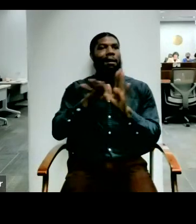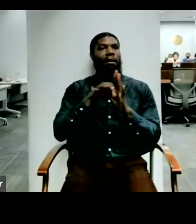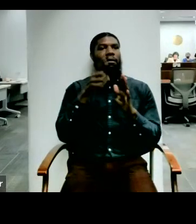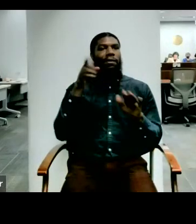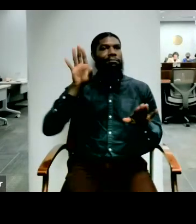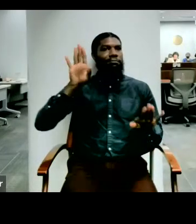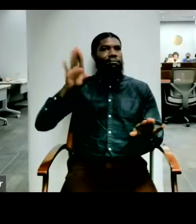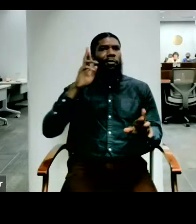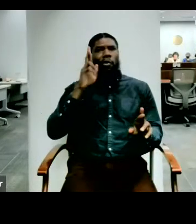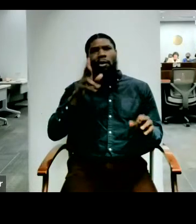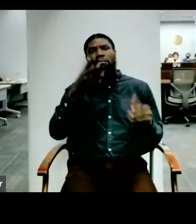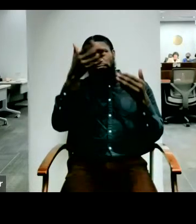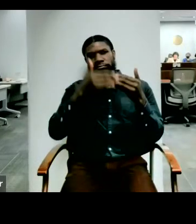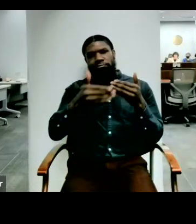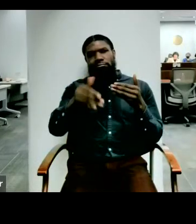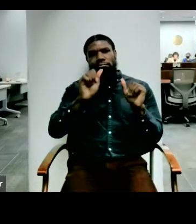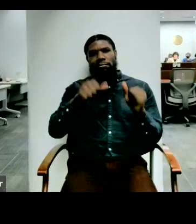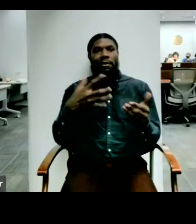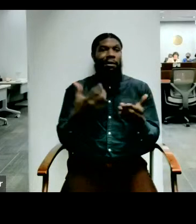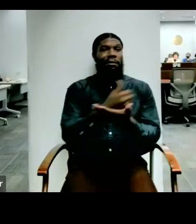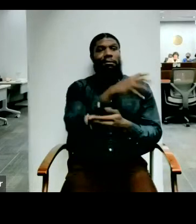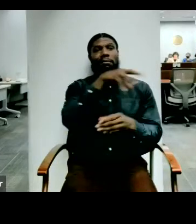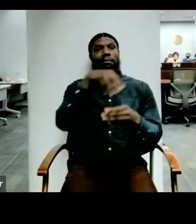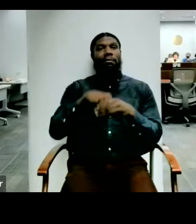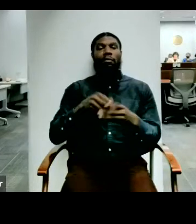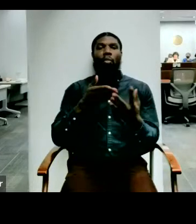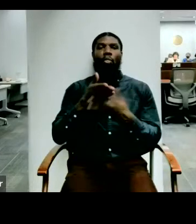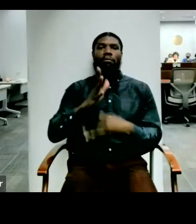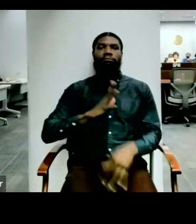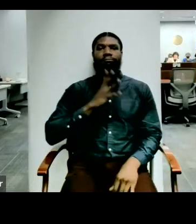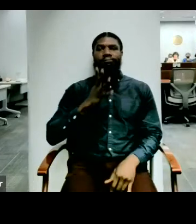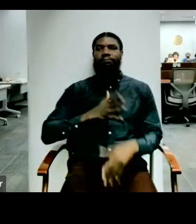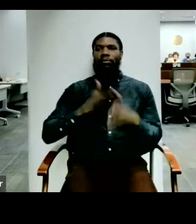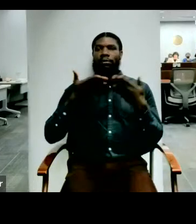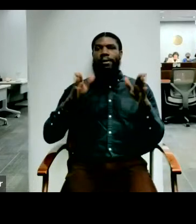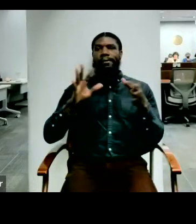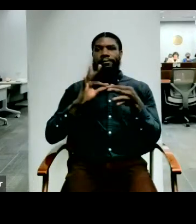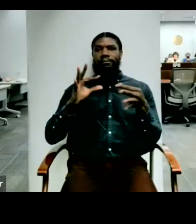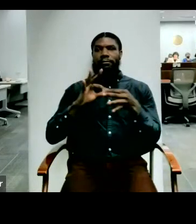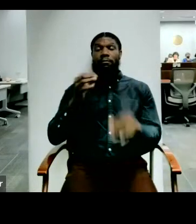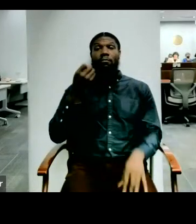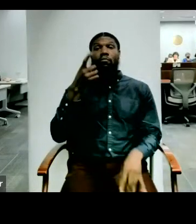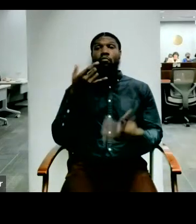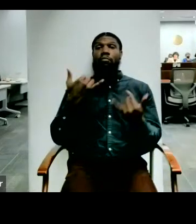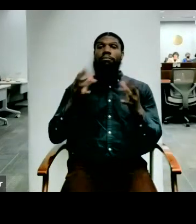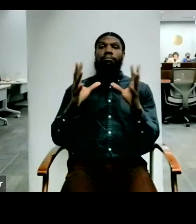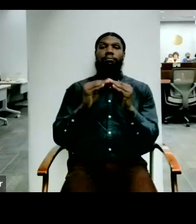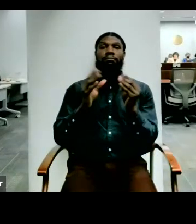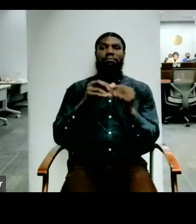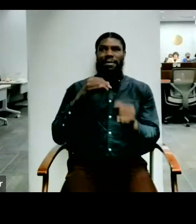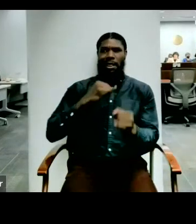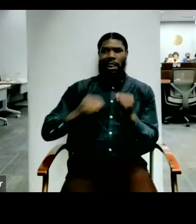further avenue for you to participate, although today's meeting is the last scheduled listening